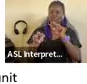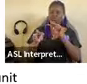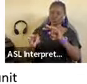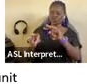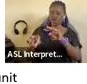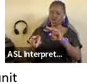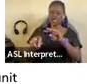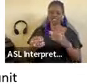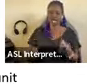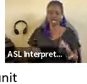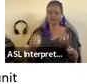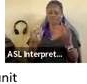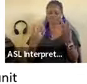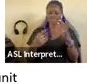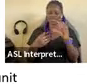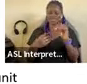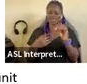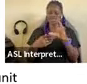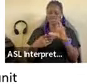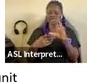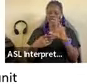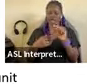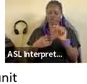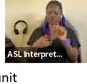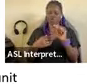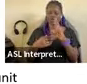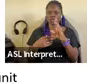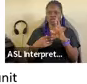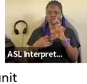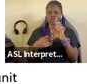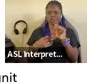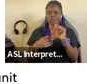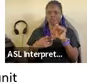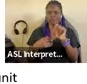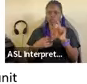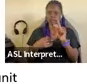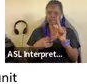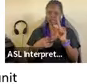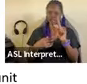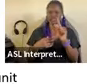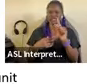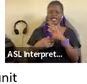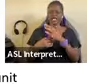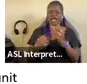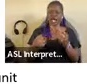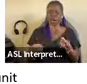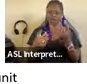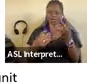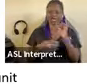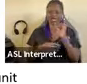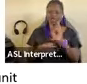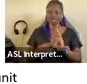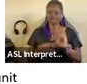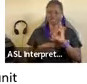We'll be taking our testing and infection control group from our COVID response and merging them into our disease control unit.